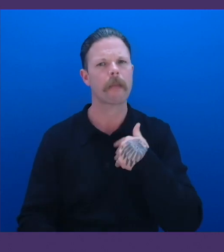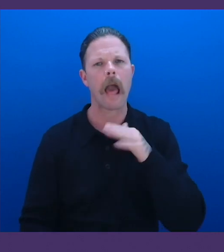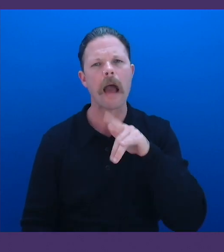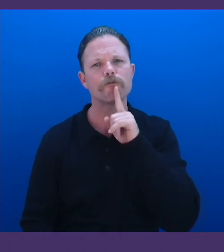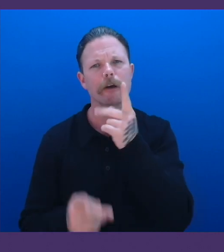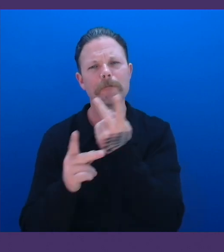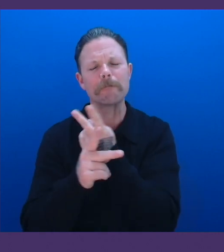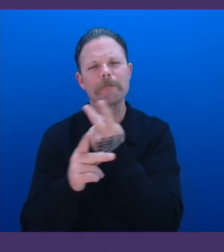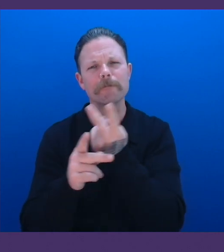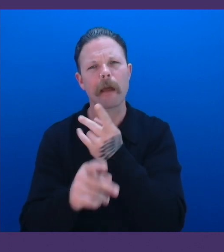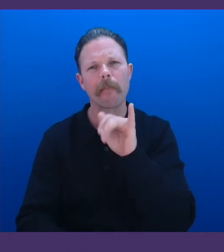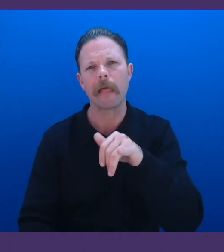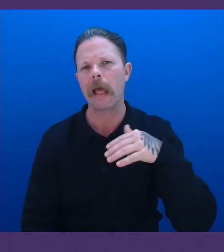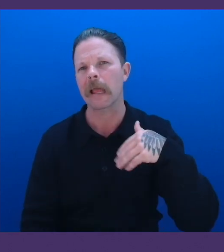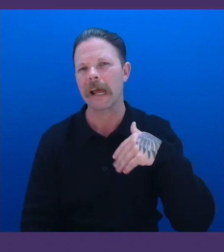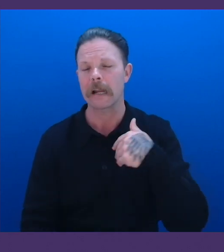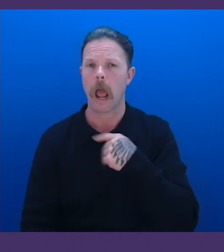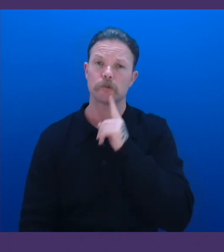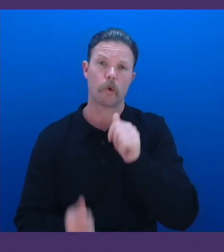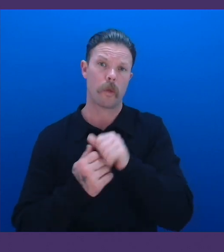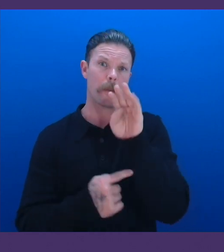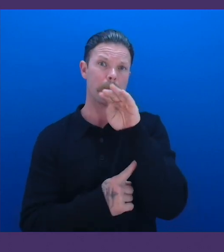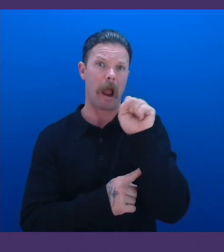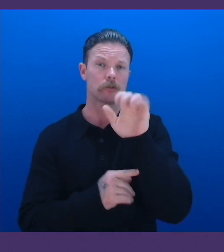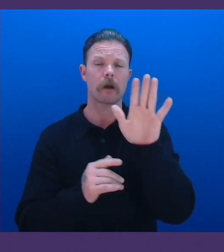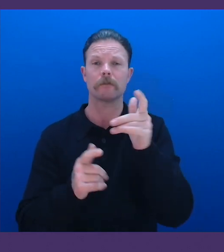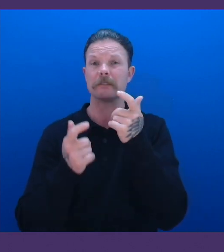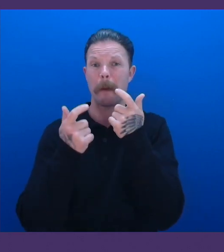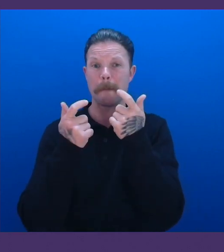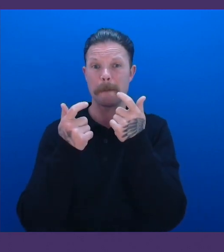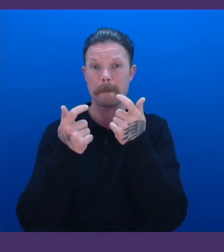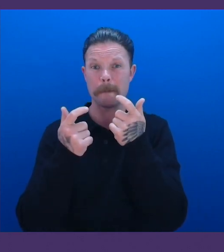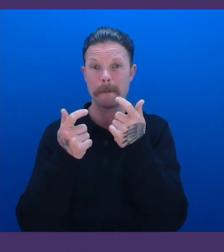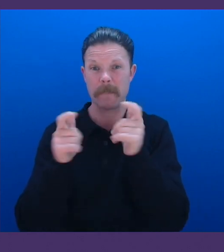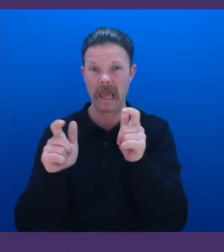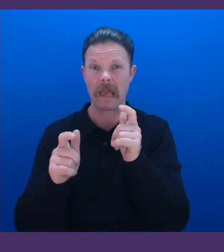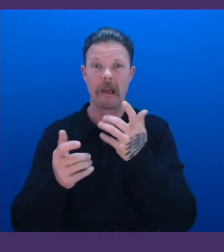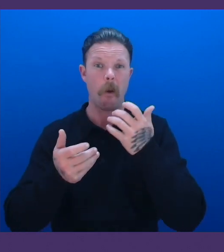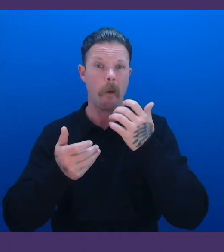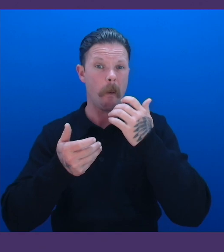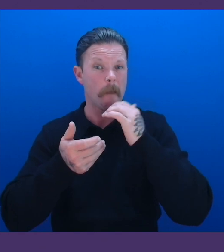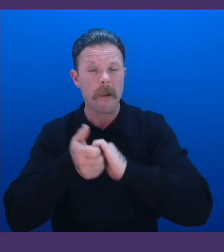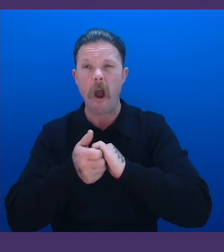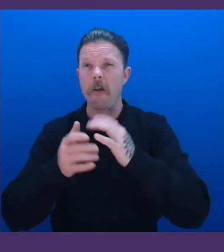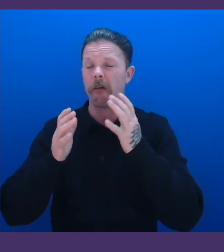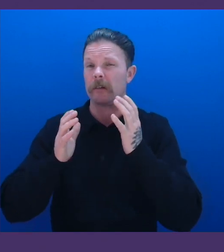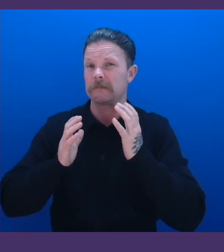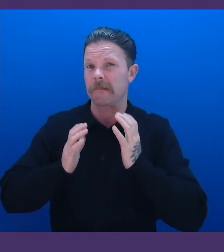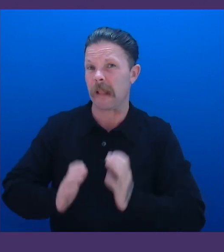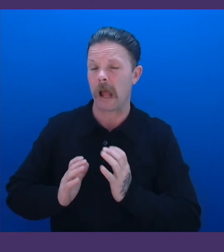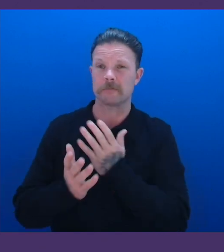that with Microsoft, all your partners and clients and everything, I mean, you're in a very good position